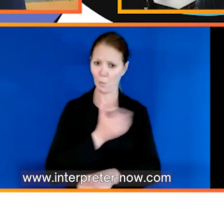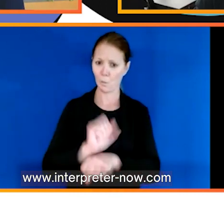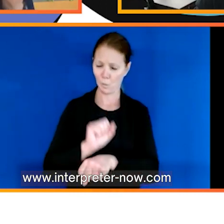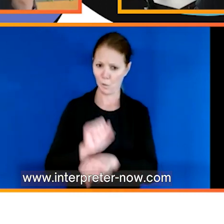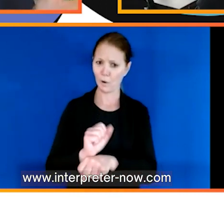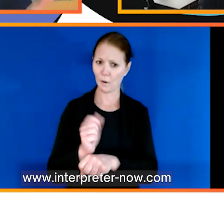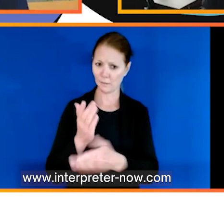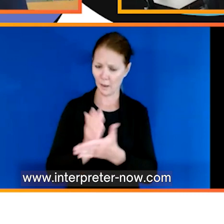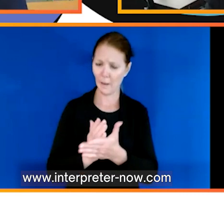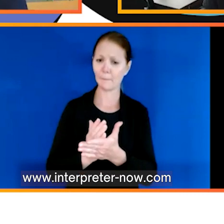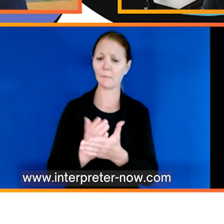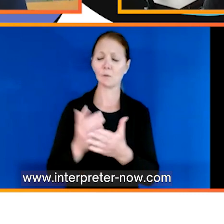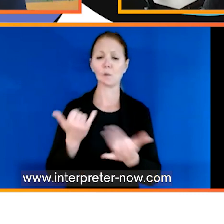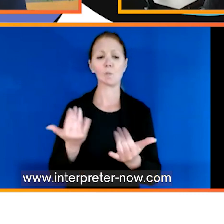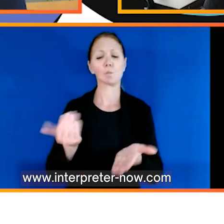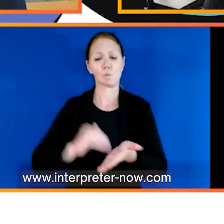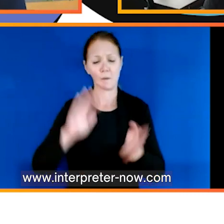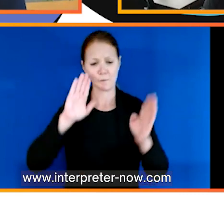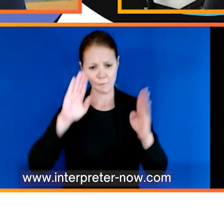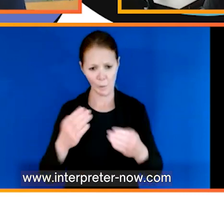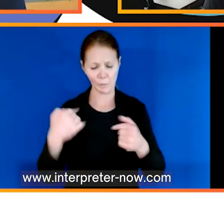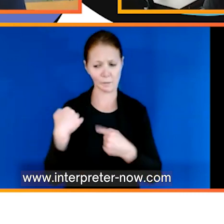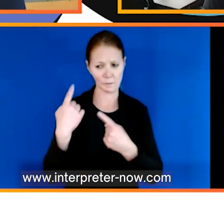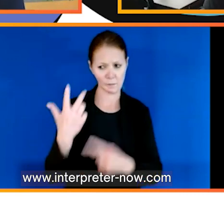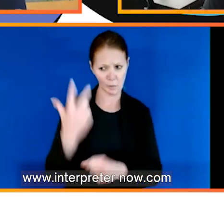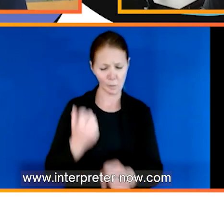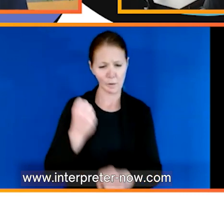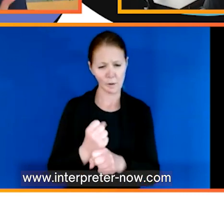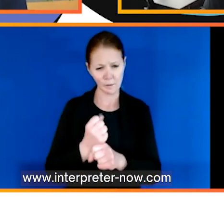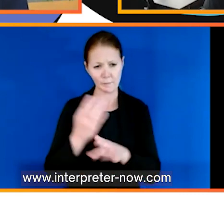The pandemic definitely changed our work to some degree.